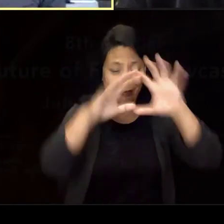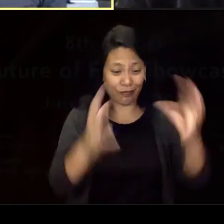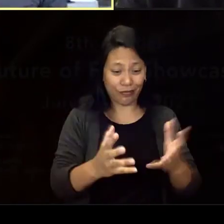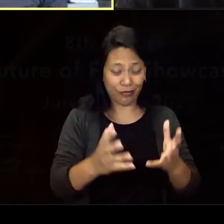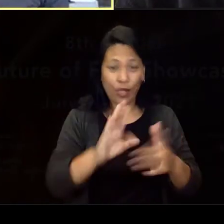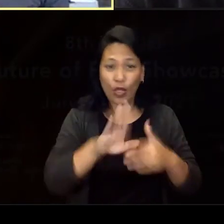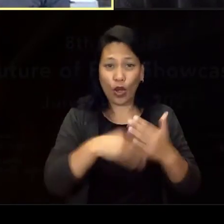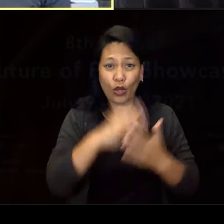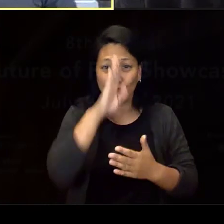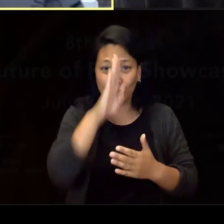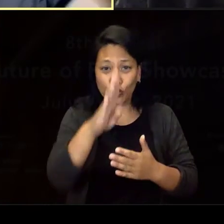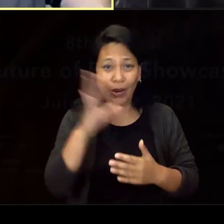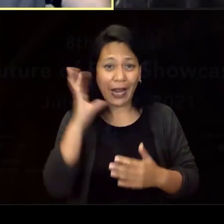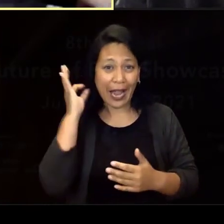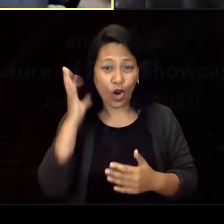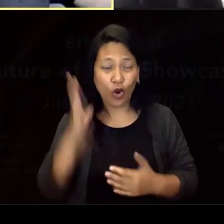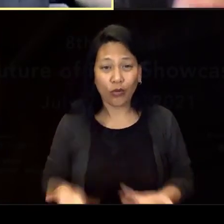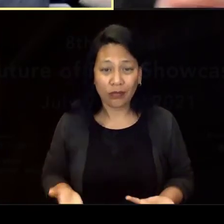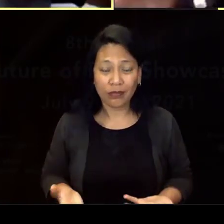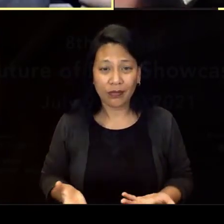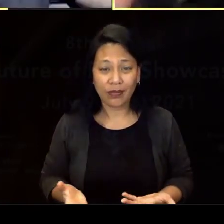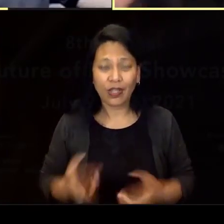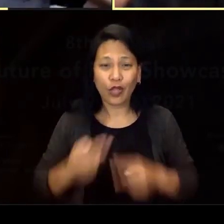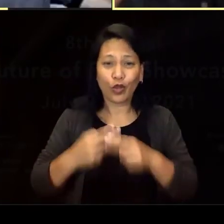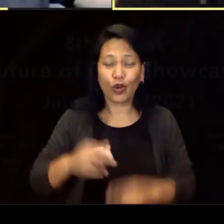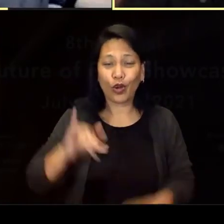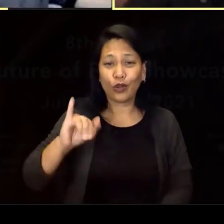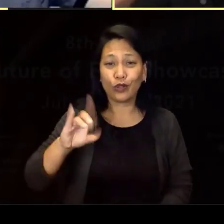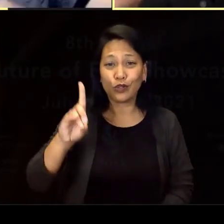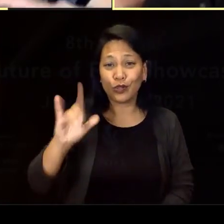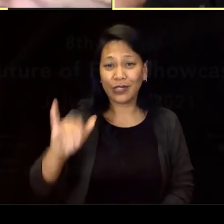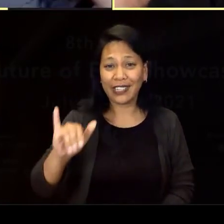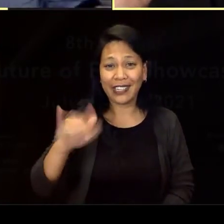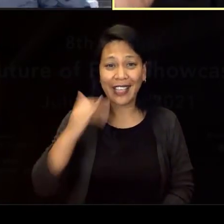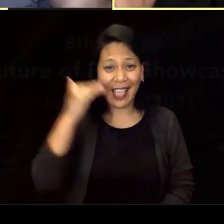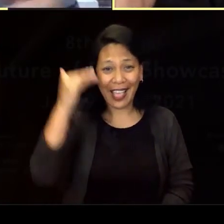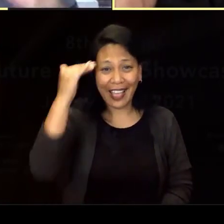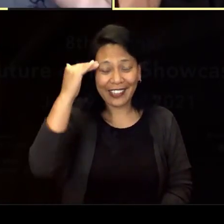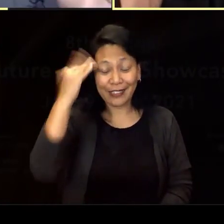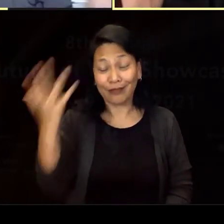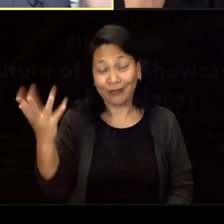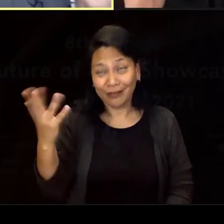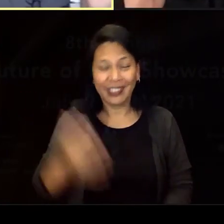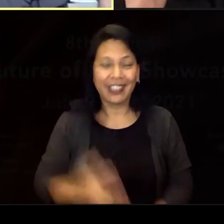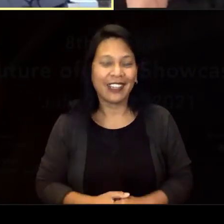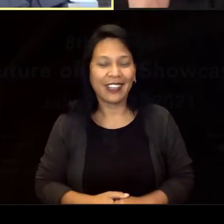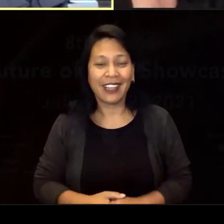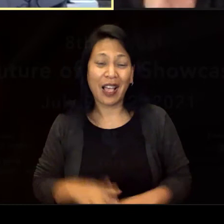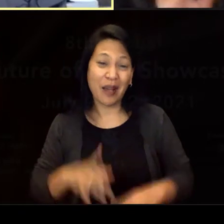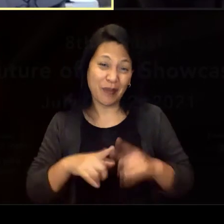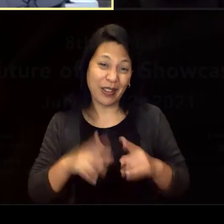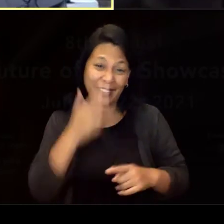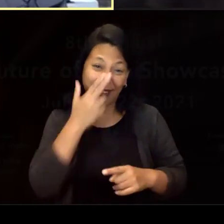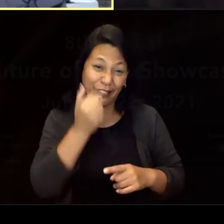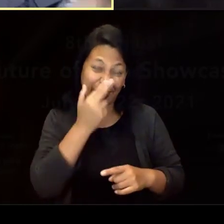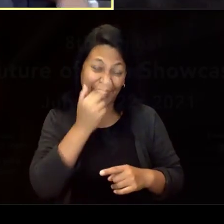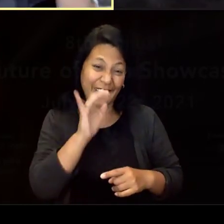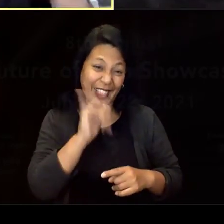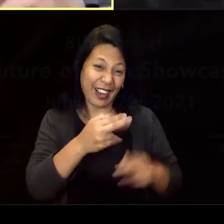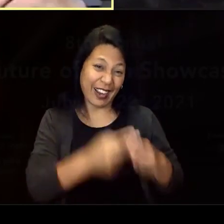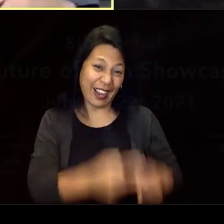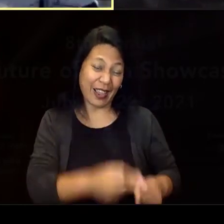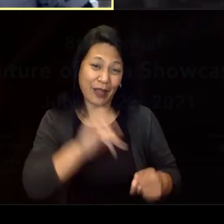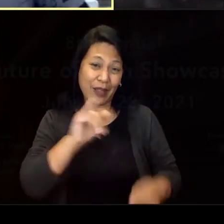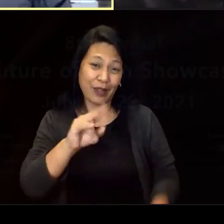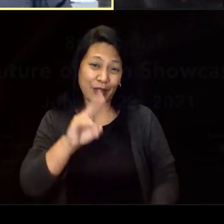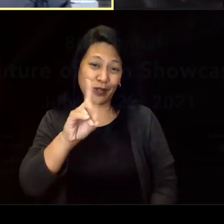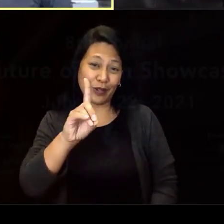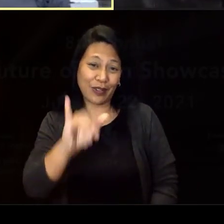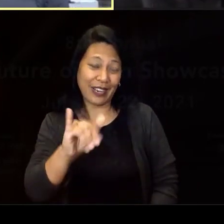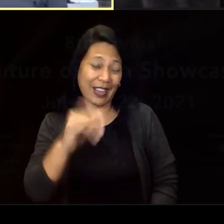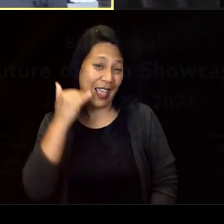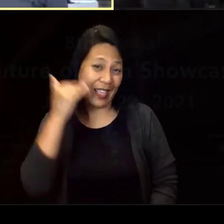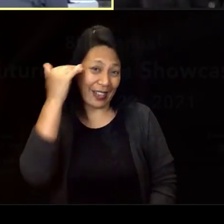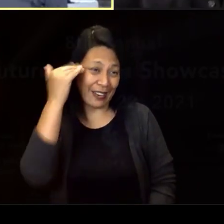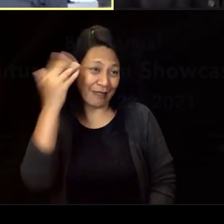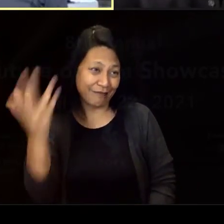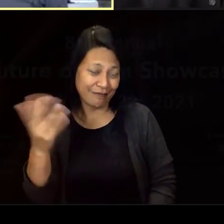Like pin, they call it a Judy head, which honestly is actually really funny now that you think of it, it's a Judy head.